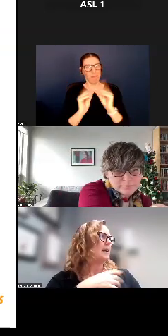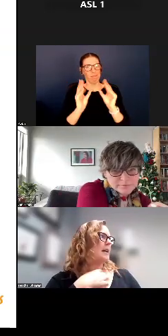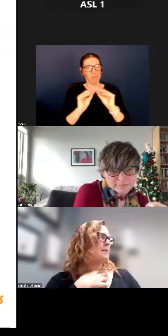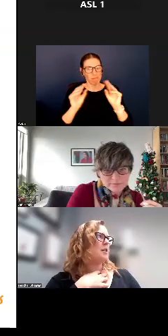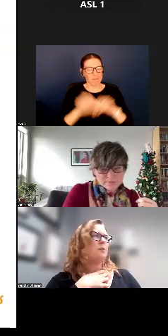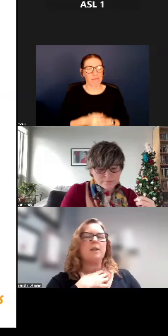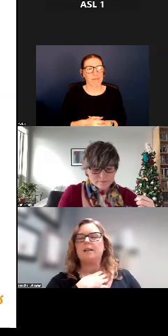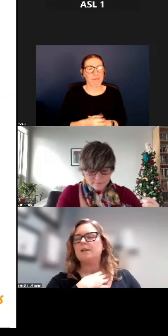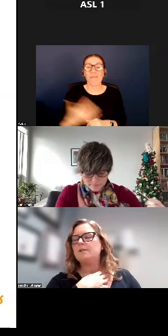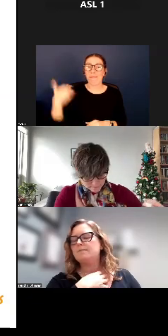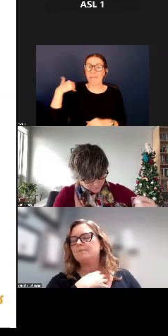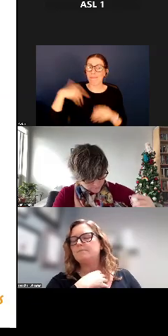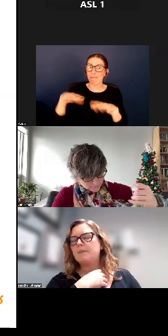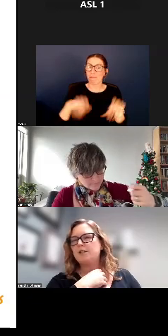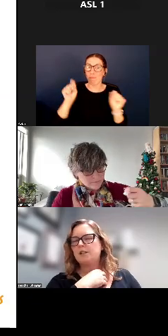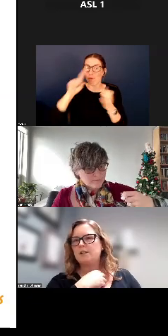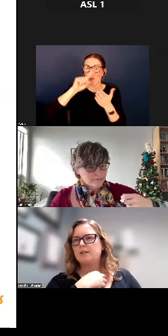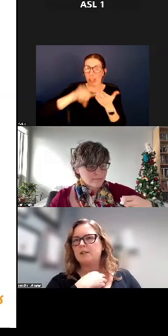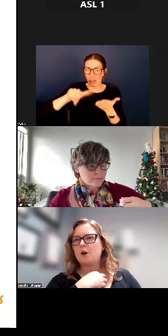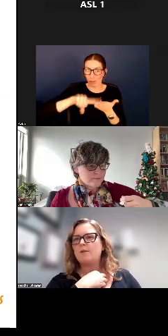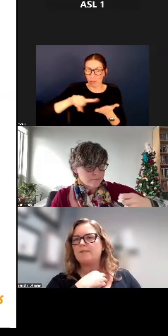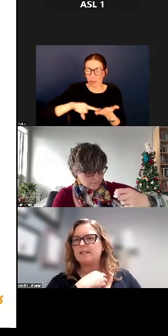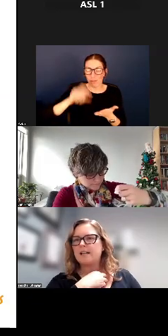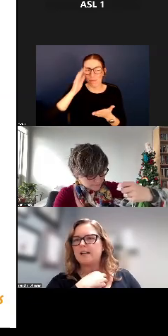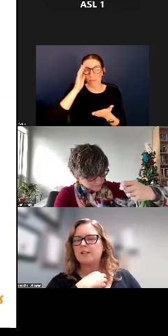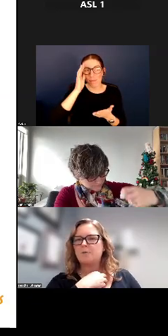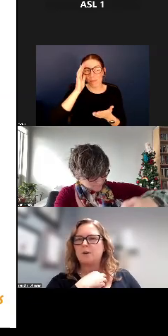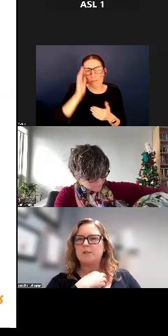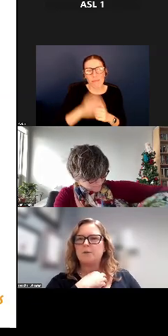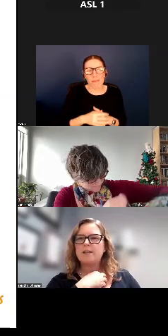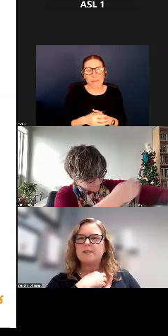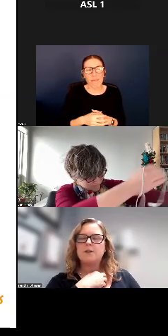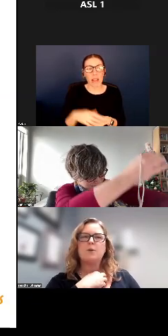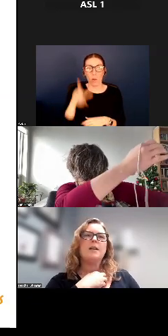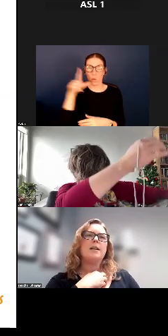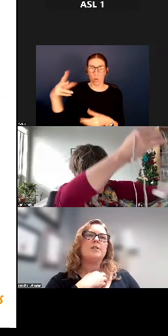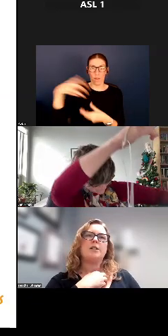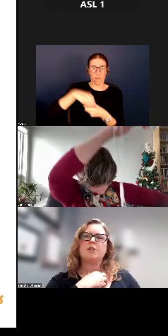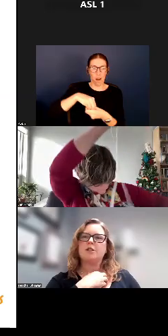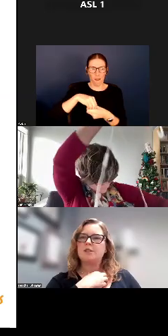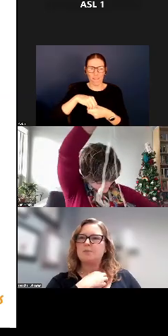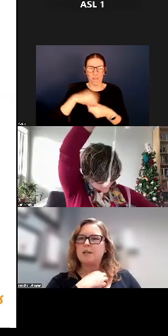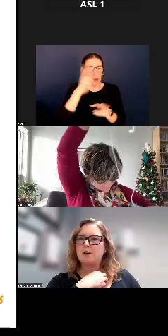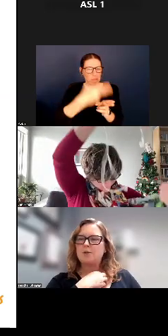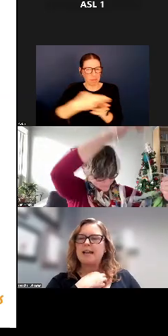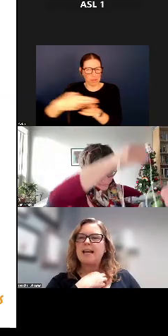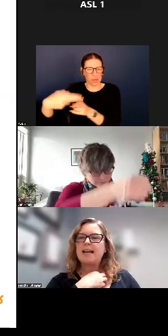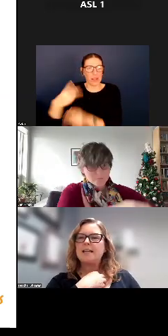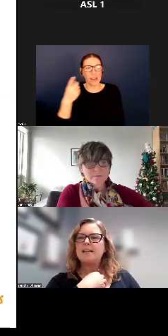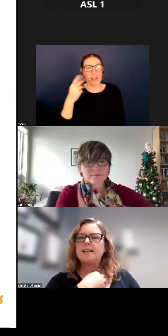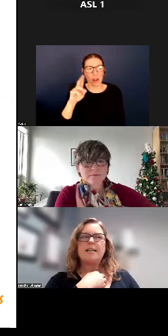and I I just want to mention the co-investigators I've worked with. So doctors Pierre Côté,